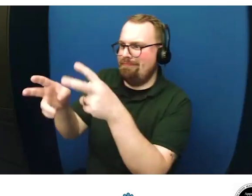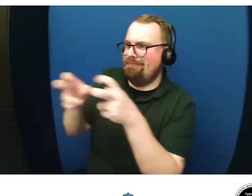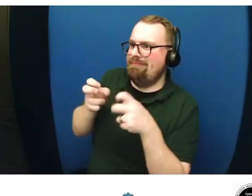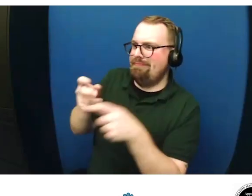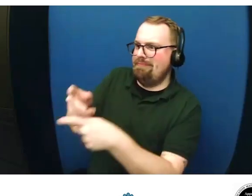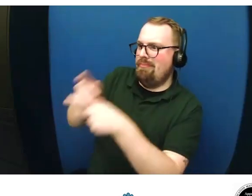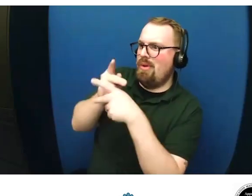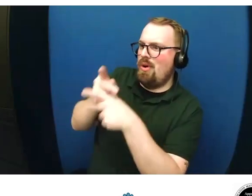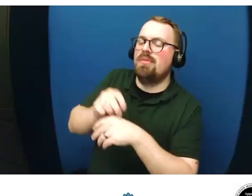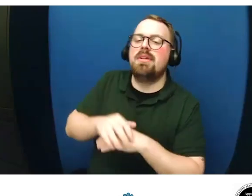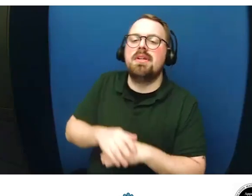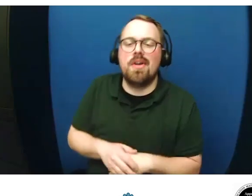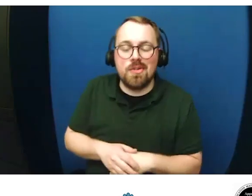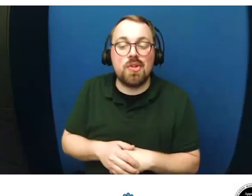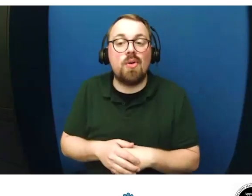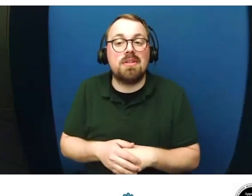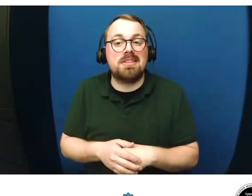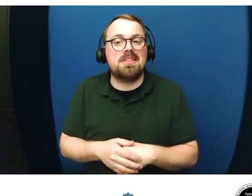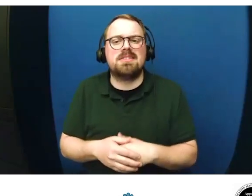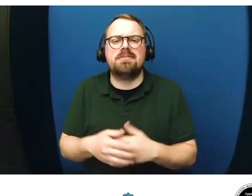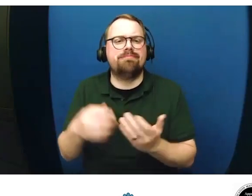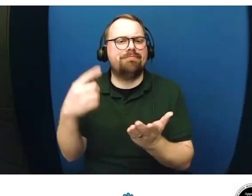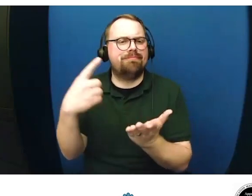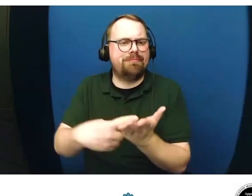What...what we're talking about here, and the reason that we